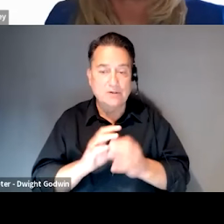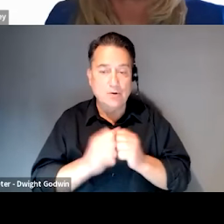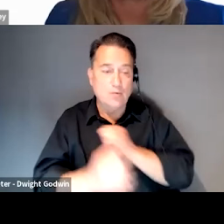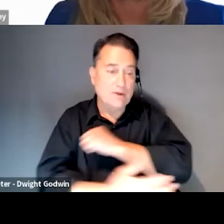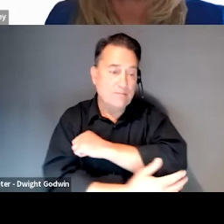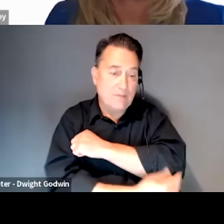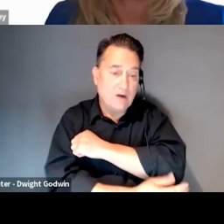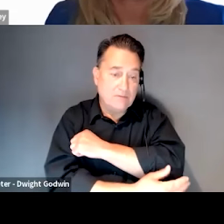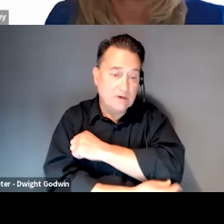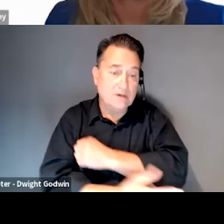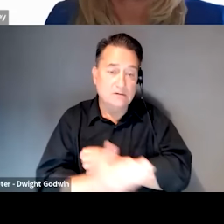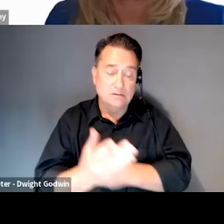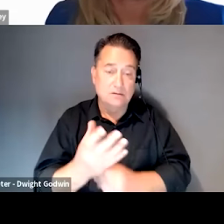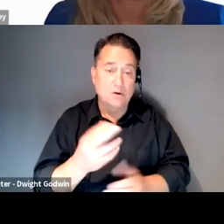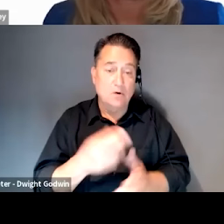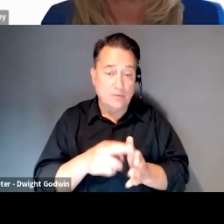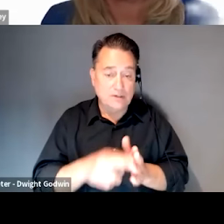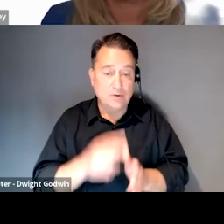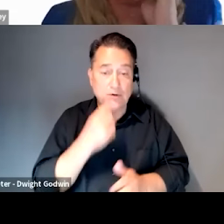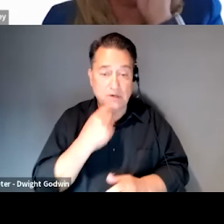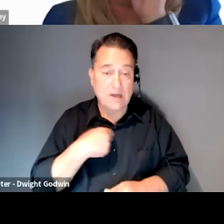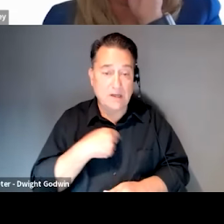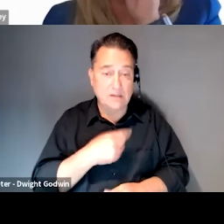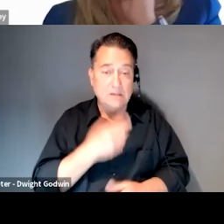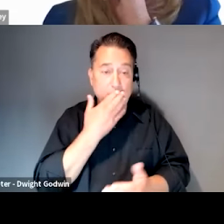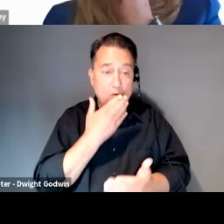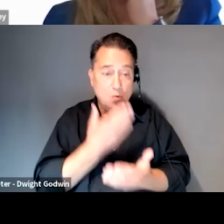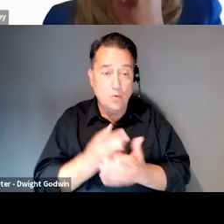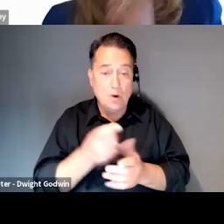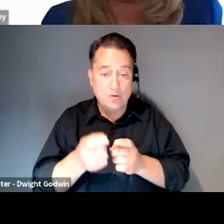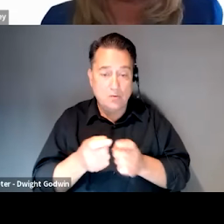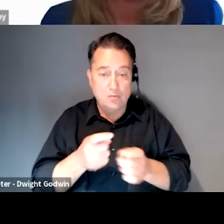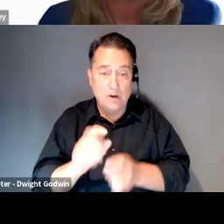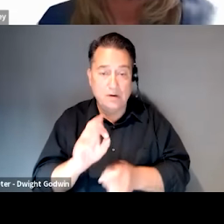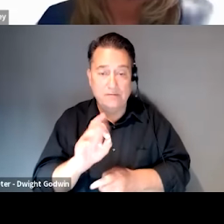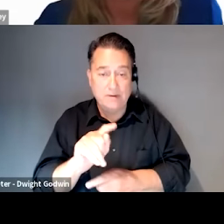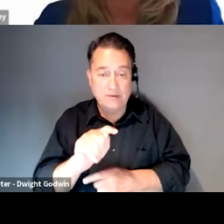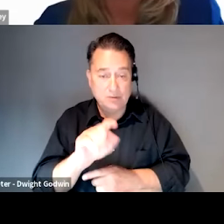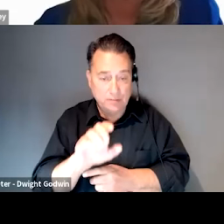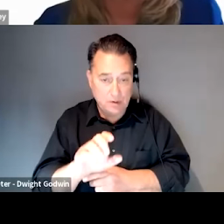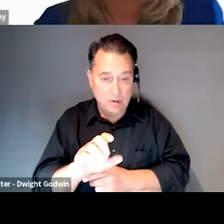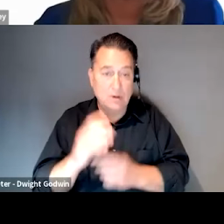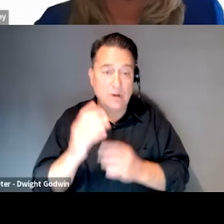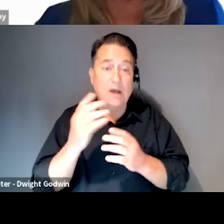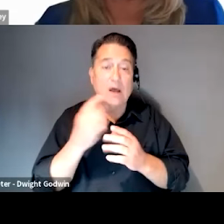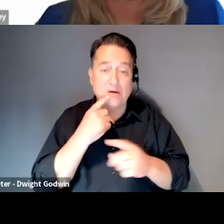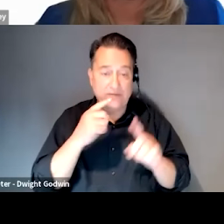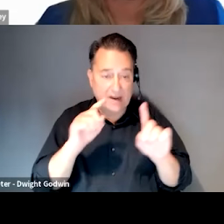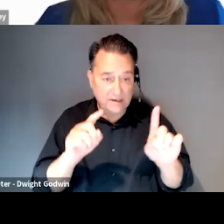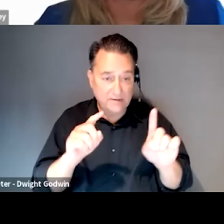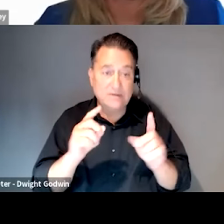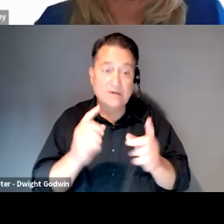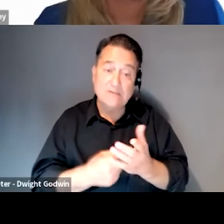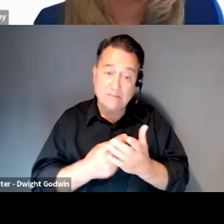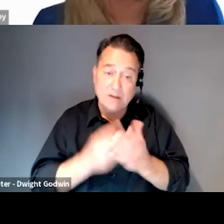And research tells us that well administrative family treatment courts are as effective and sometimes more effective with these challenging cases.